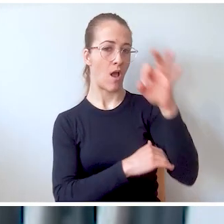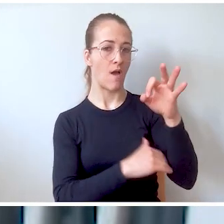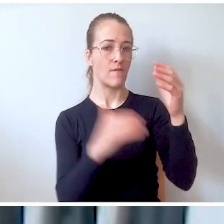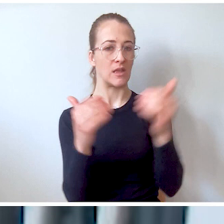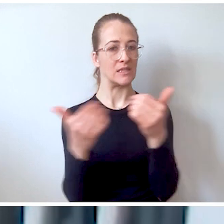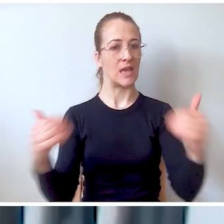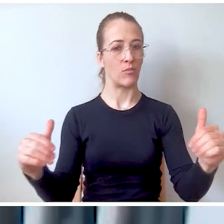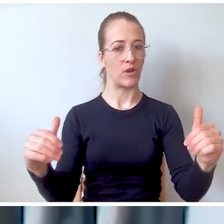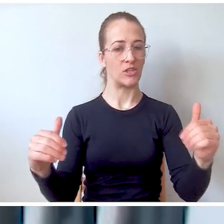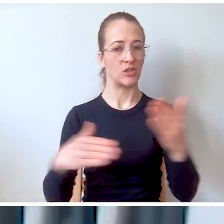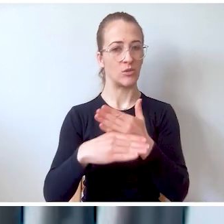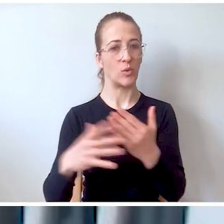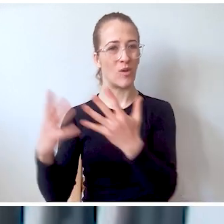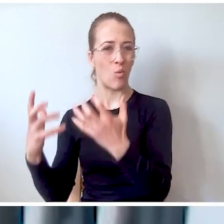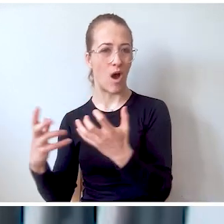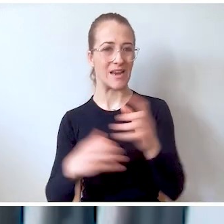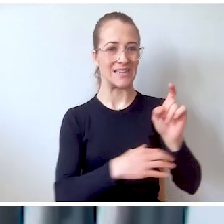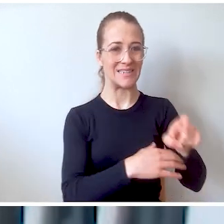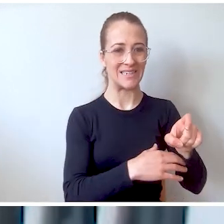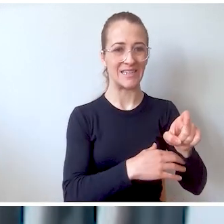between those two things has been so difficult.